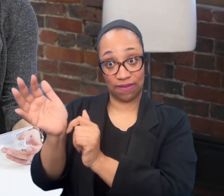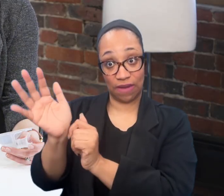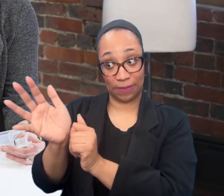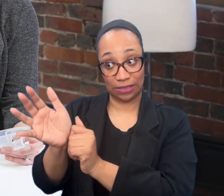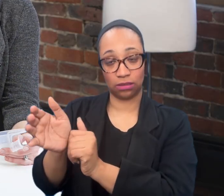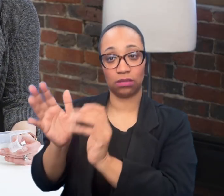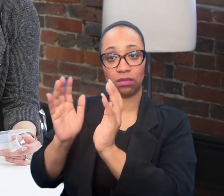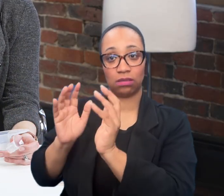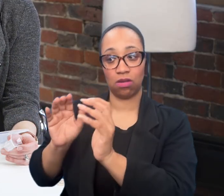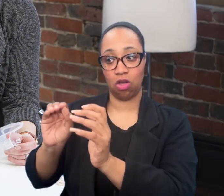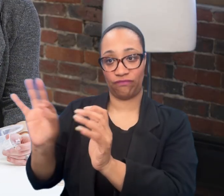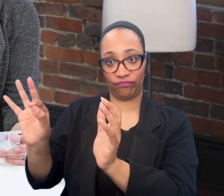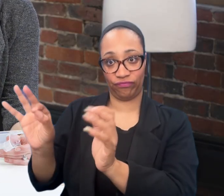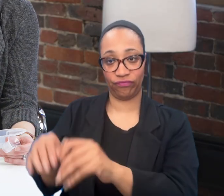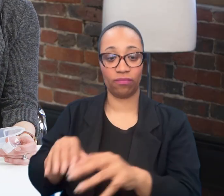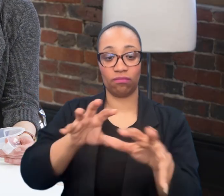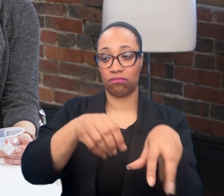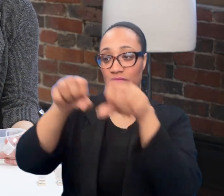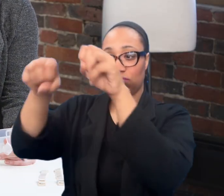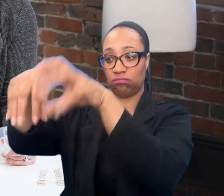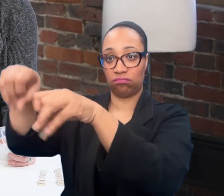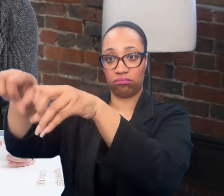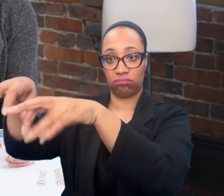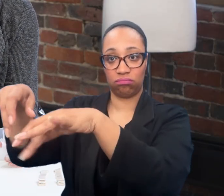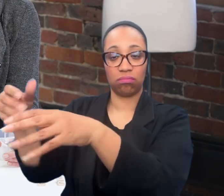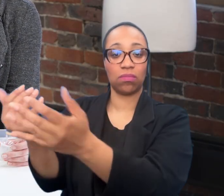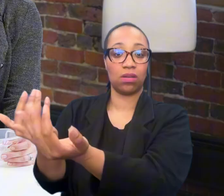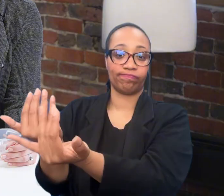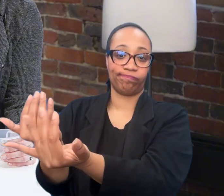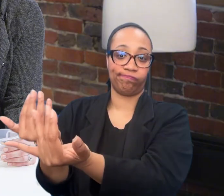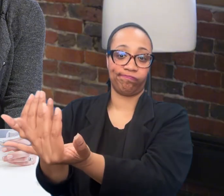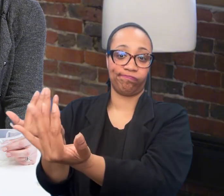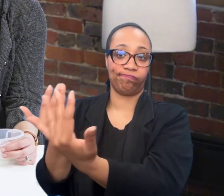boiling water for 5 minutes after the 5 minutes they come out and they're going to air dry really